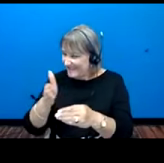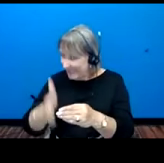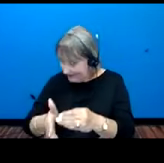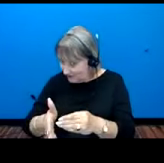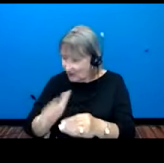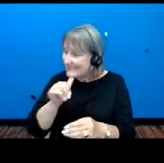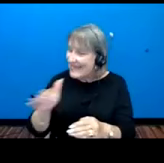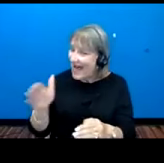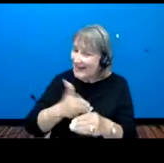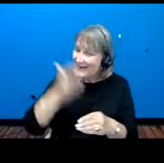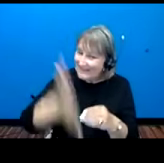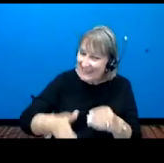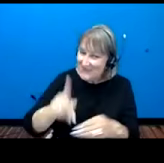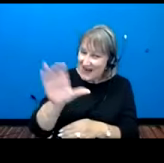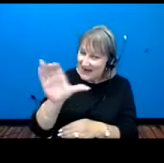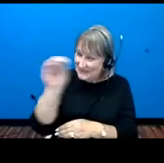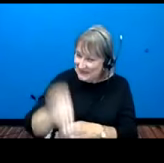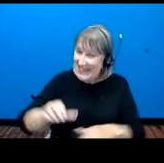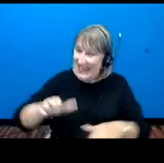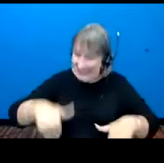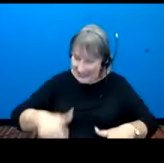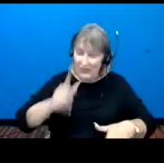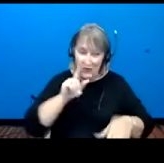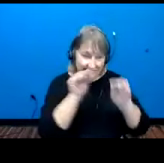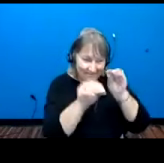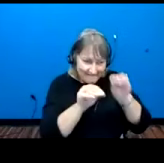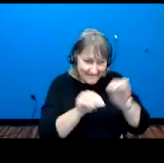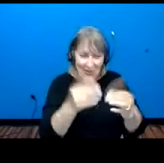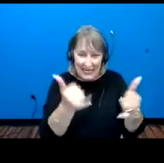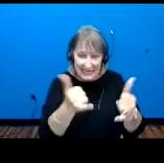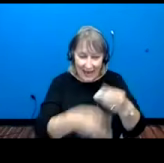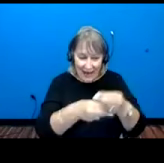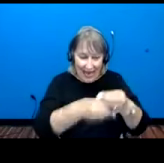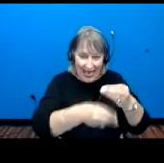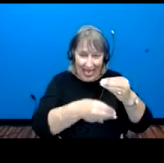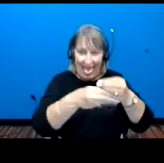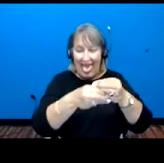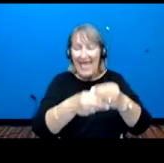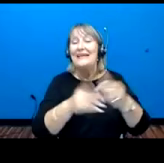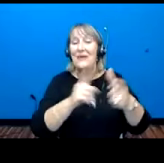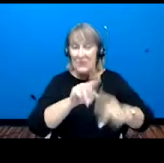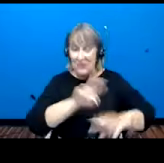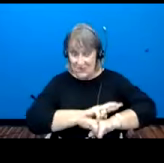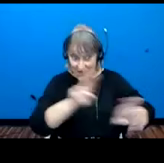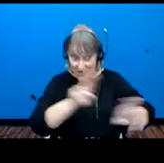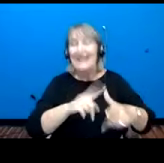We're actively getting those materials in the website, and we just want to make sure that we've got it all there before pushing it out.